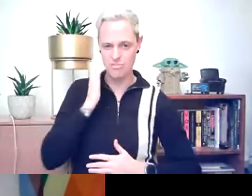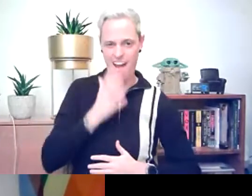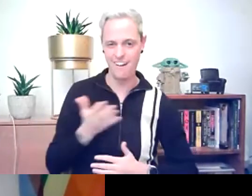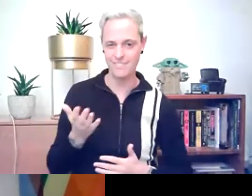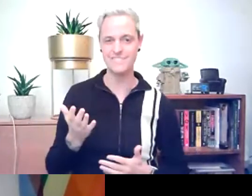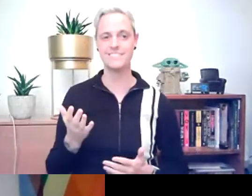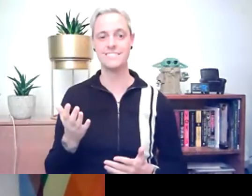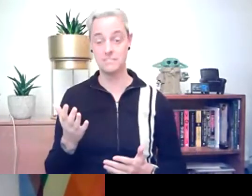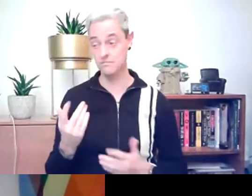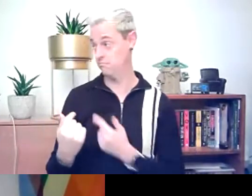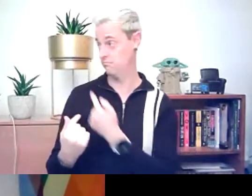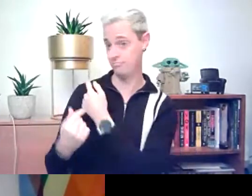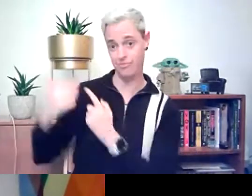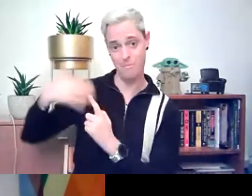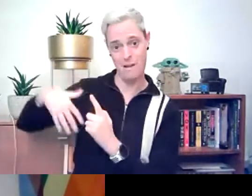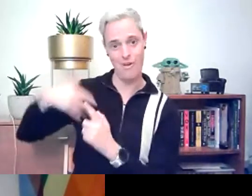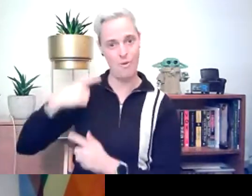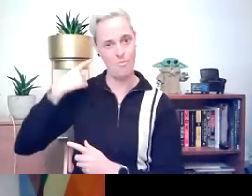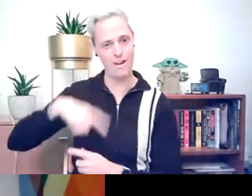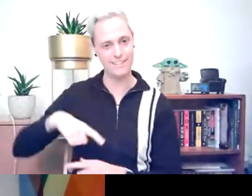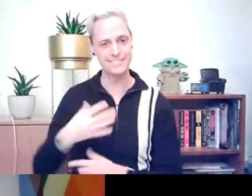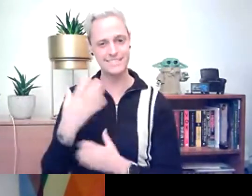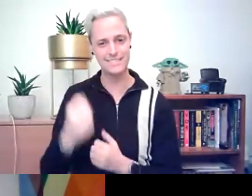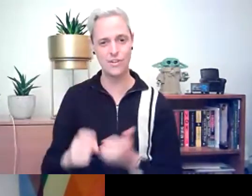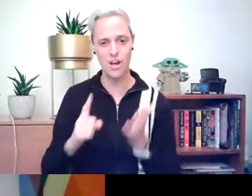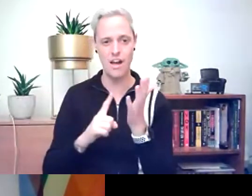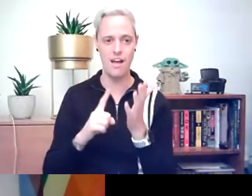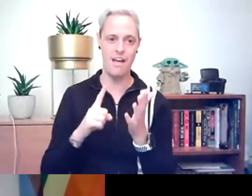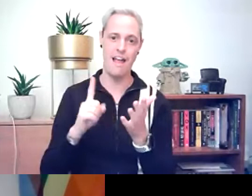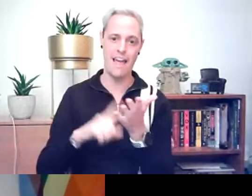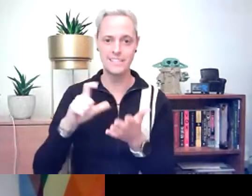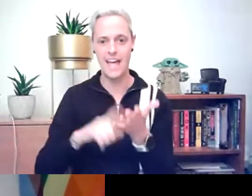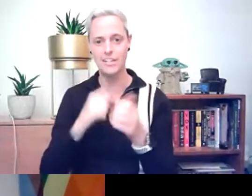powerful identity, it just wasn't mine, and I just never heard of trans people there was